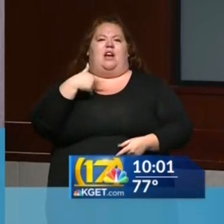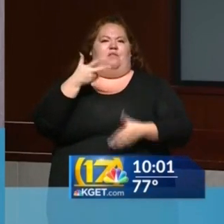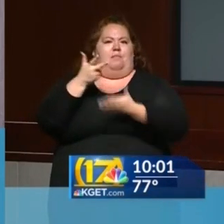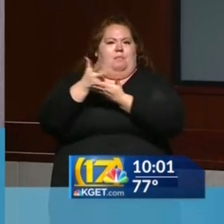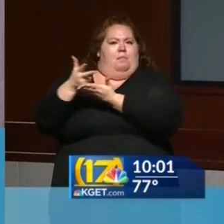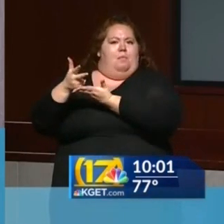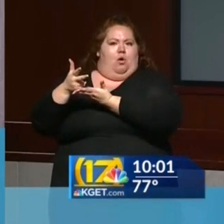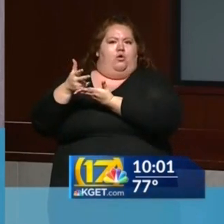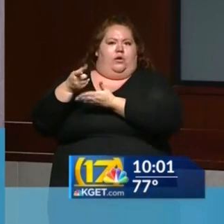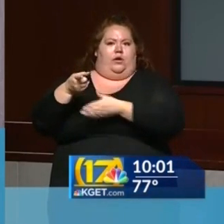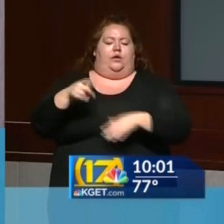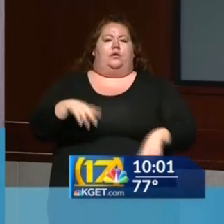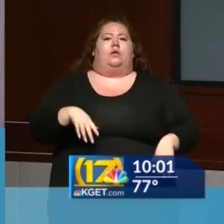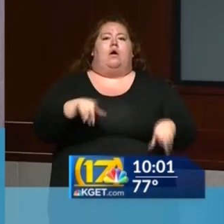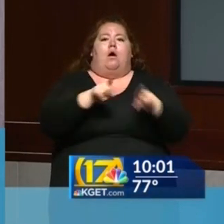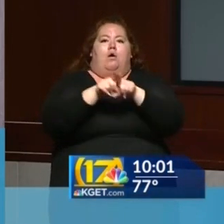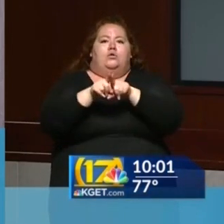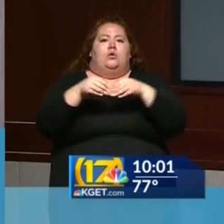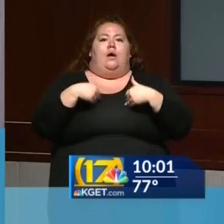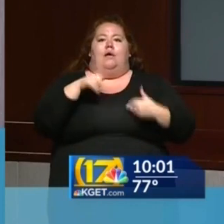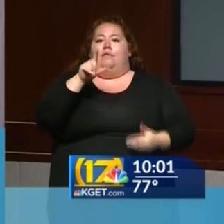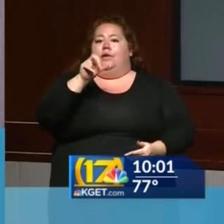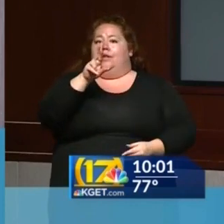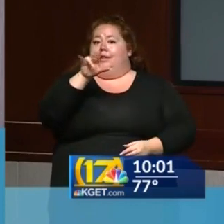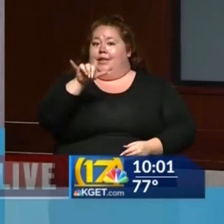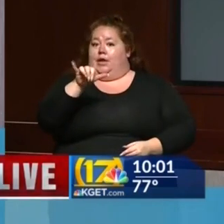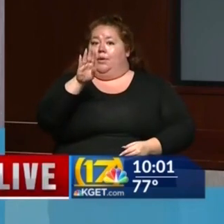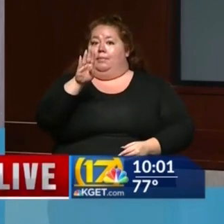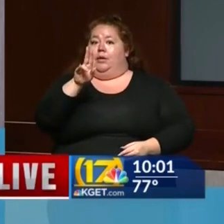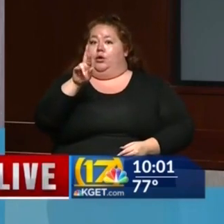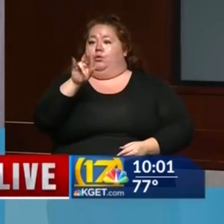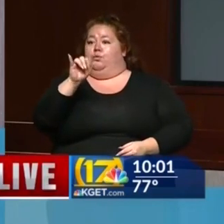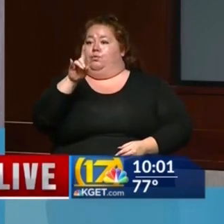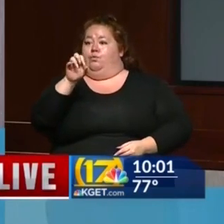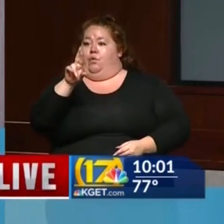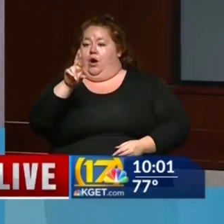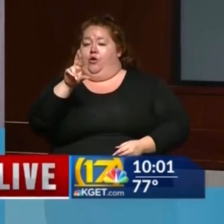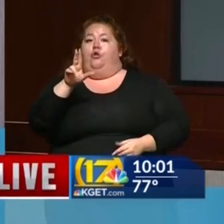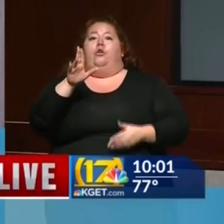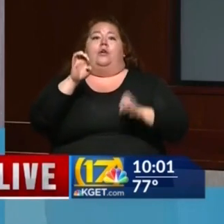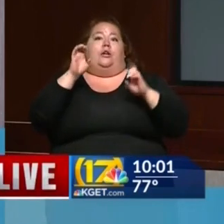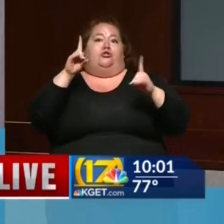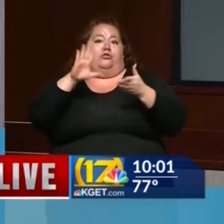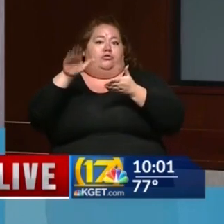HALEY AND UNIVERSITY IN THAT LOT THERE, SO WE ENCOURAGE YOU TO TRY THAT 1.